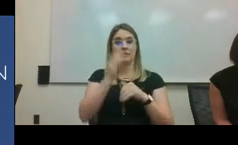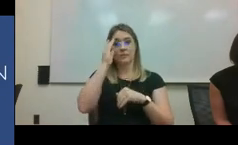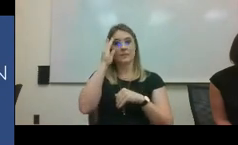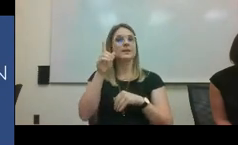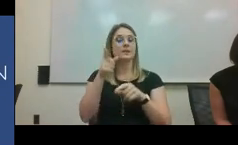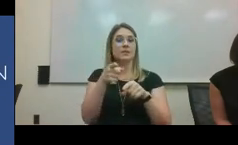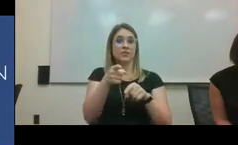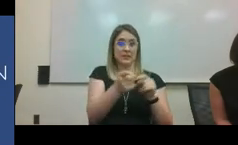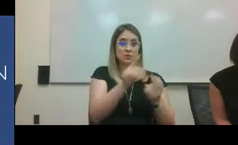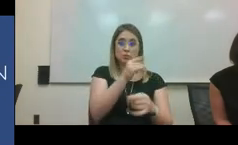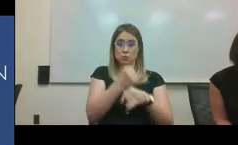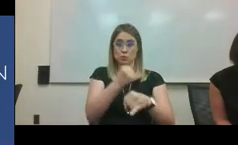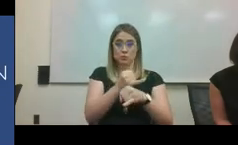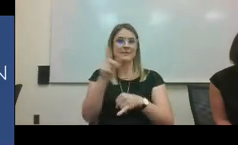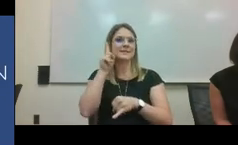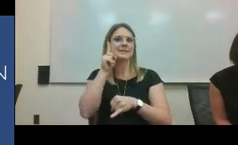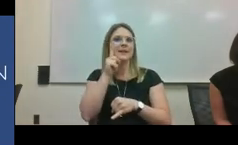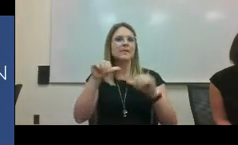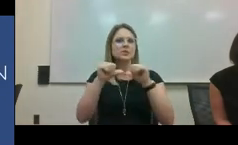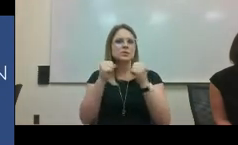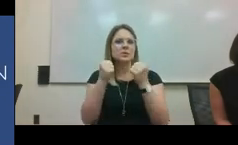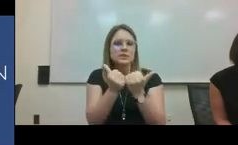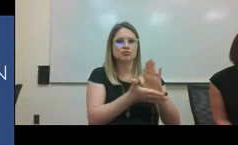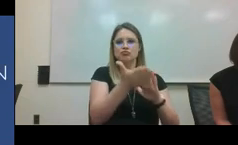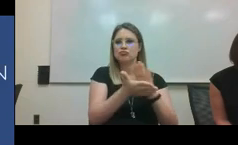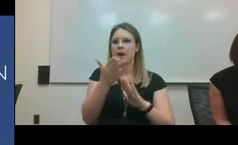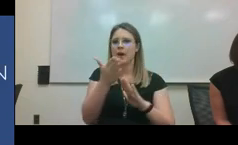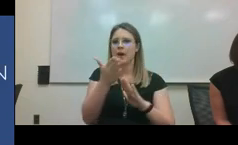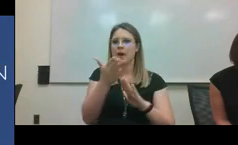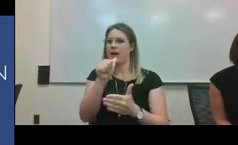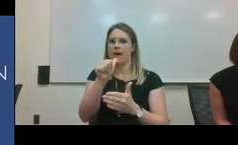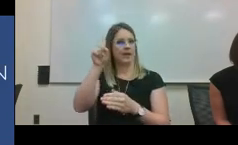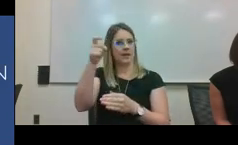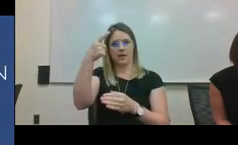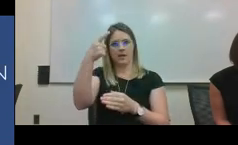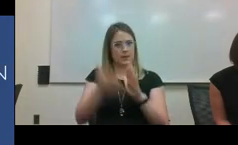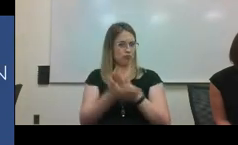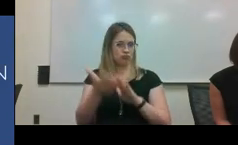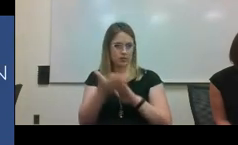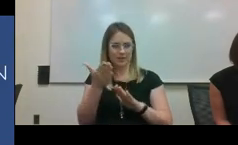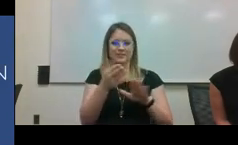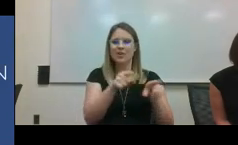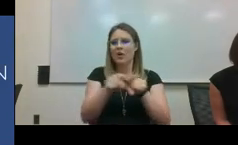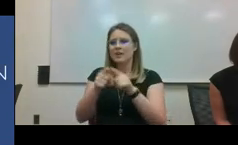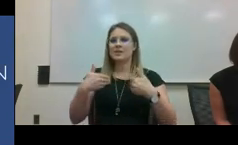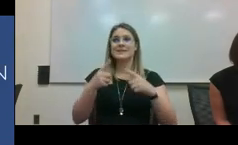so they were not embedded in the governmental system. So, they also had different types of teachers,